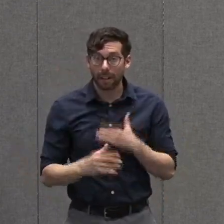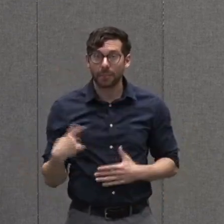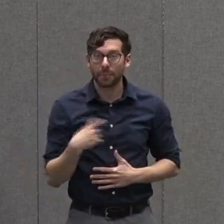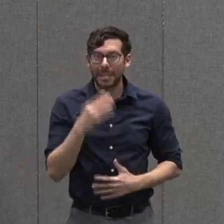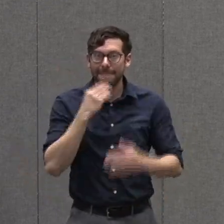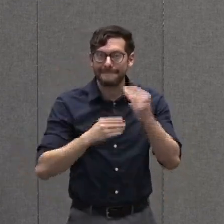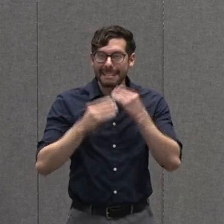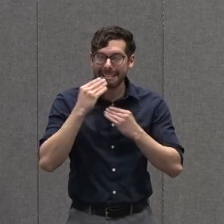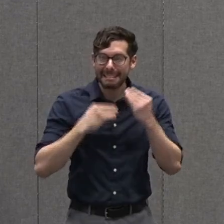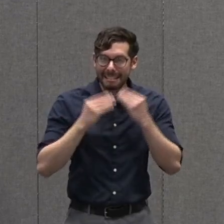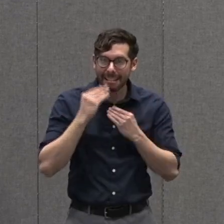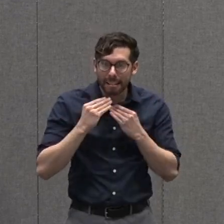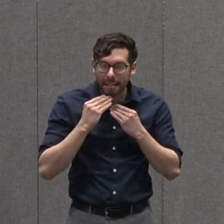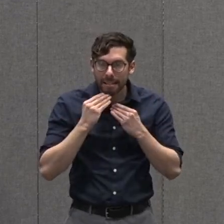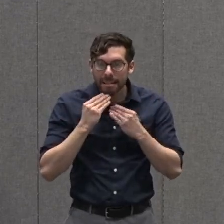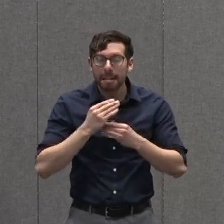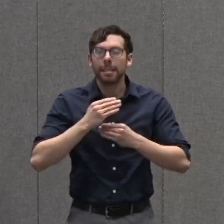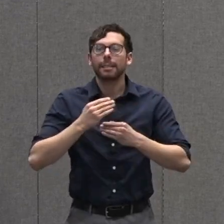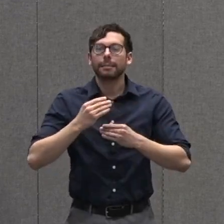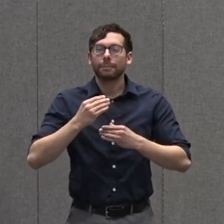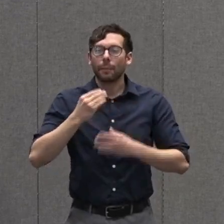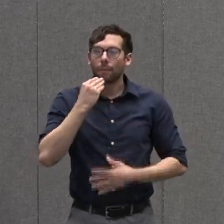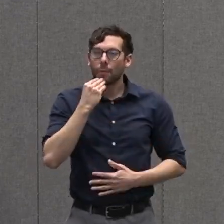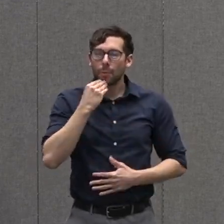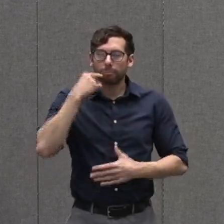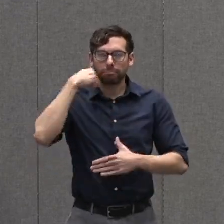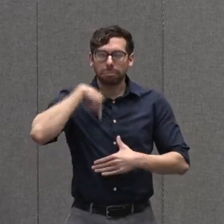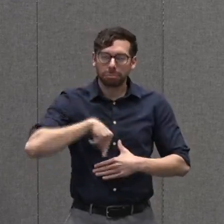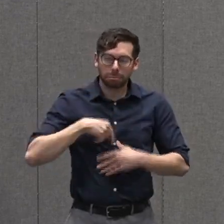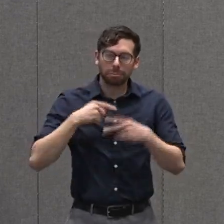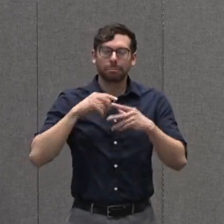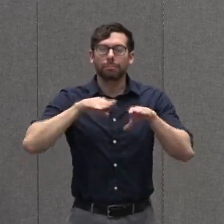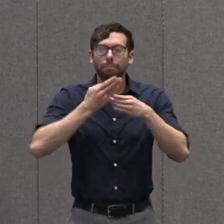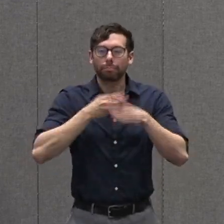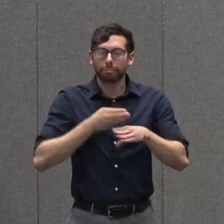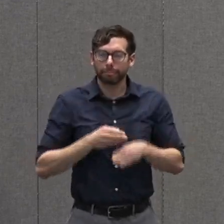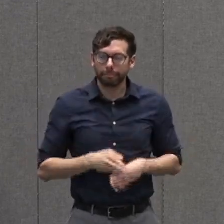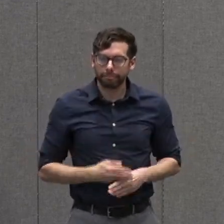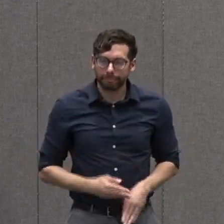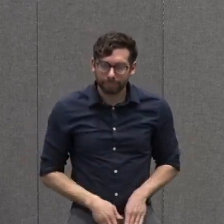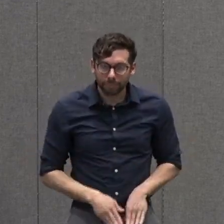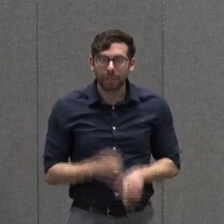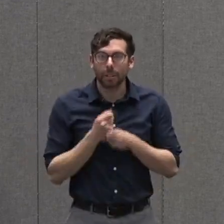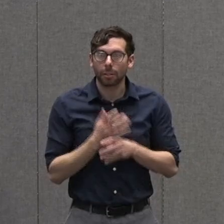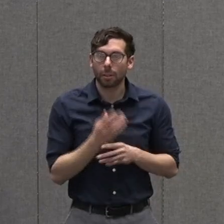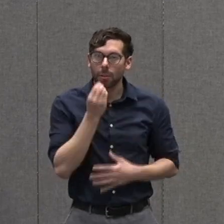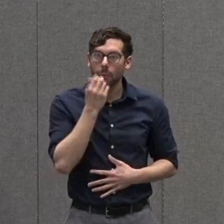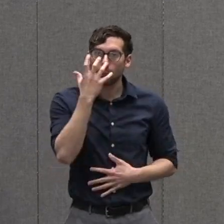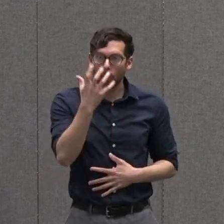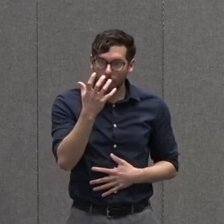So, where a snake can get by on a meal every week, or two, or three, we need regular meals every single day.